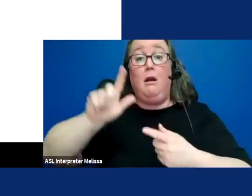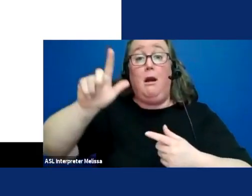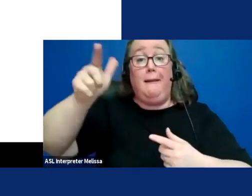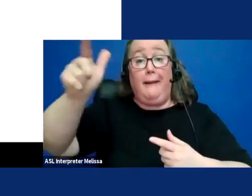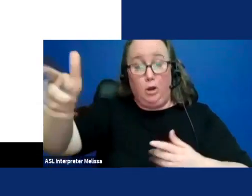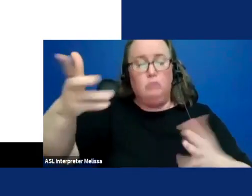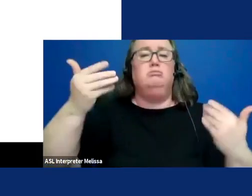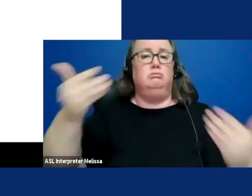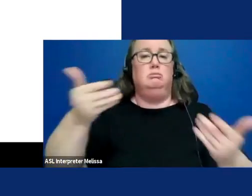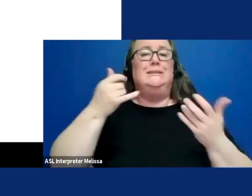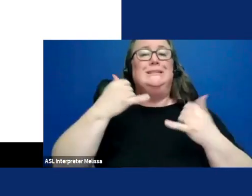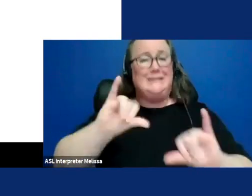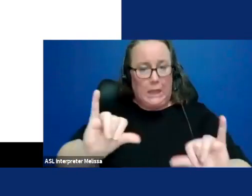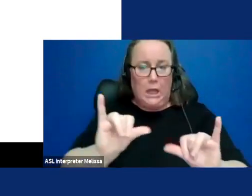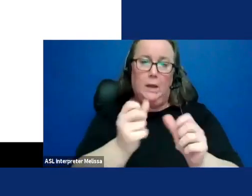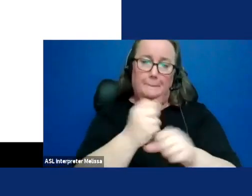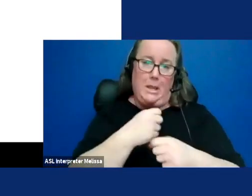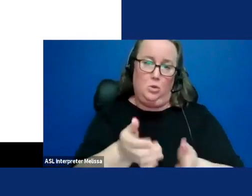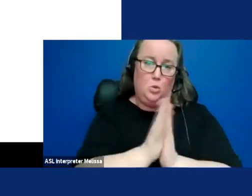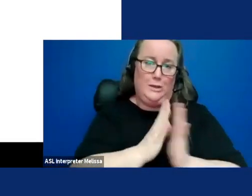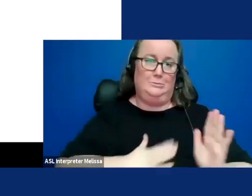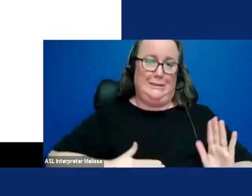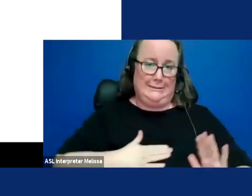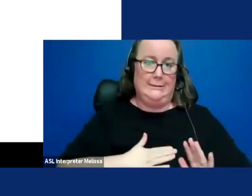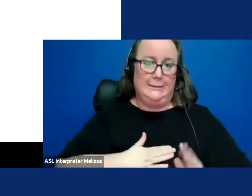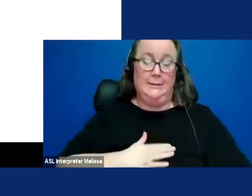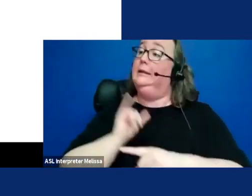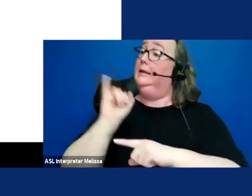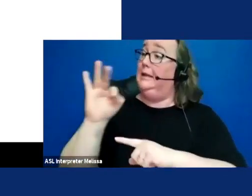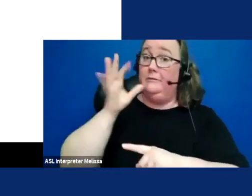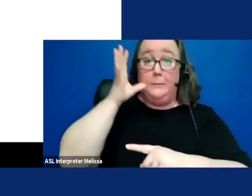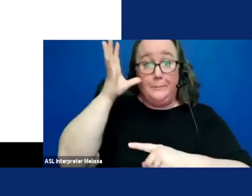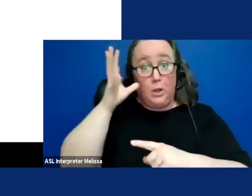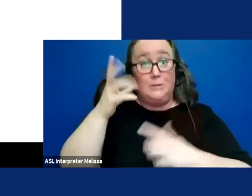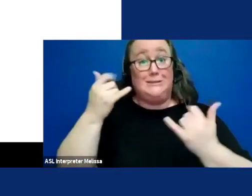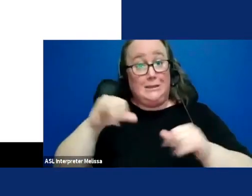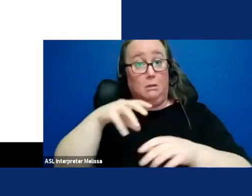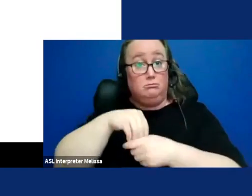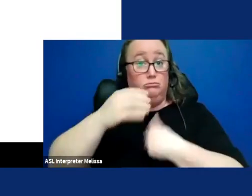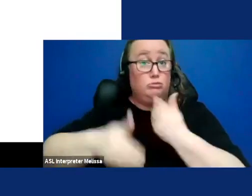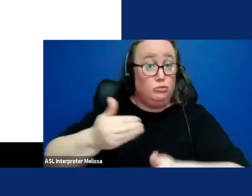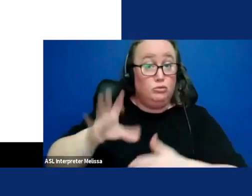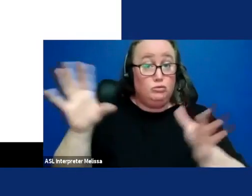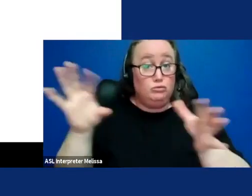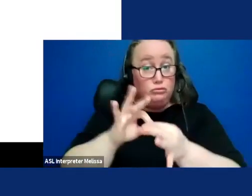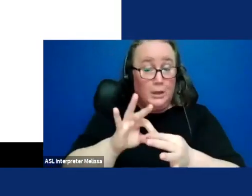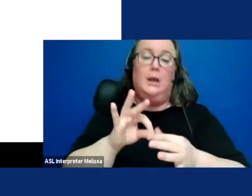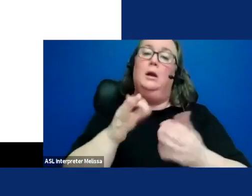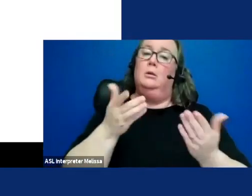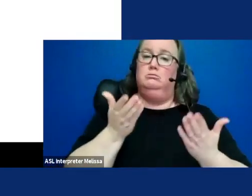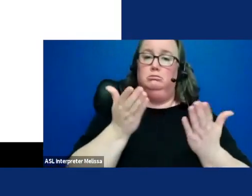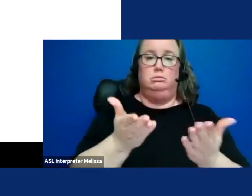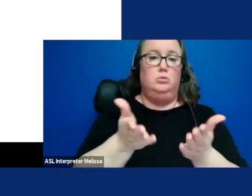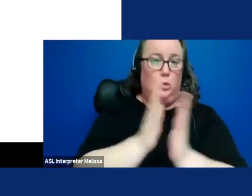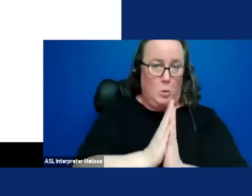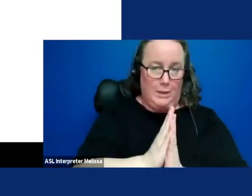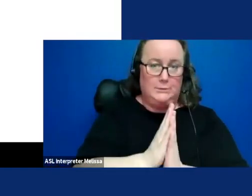for as long as the parent is in reunification services, make the requests, try to get accommodative services and challenge whether the agency